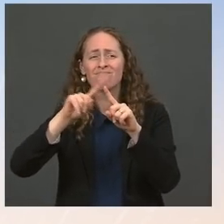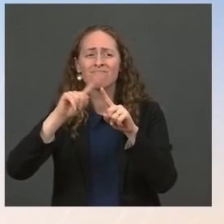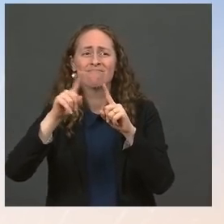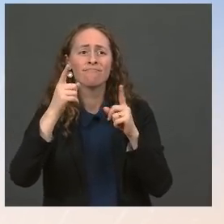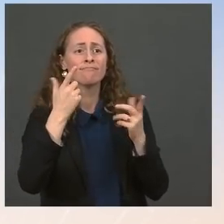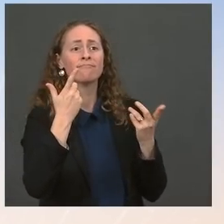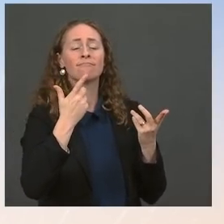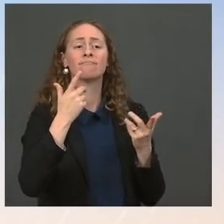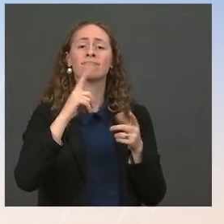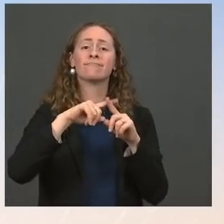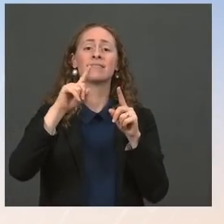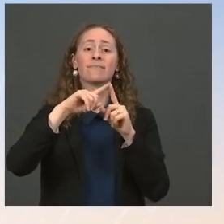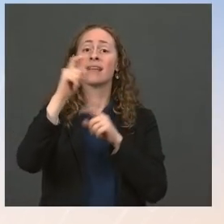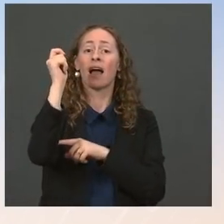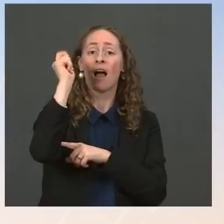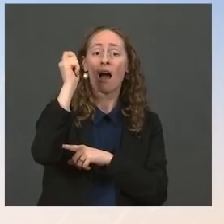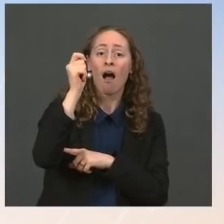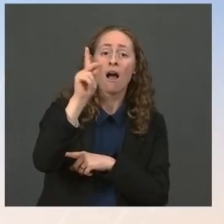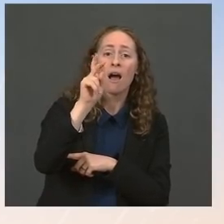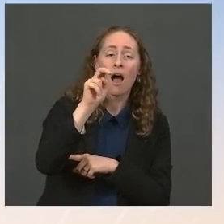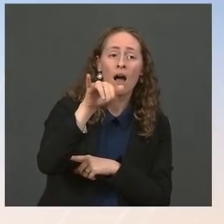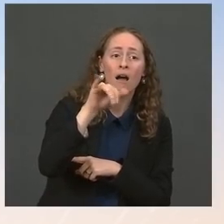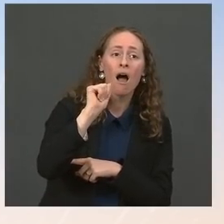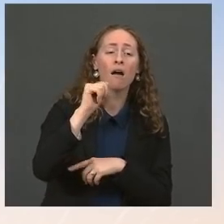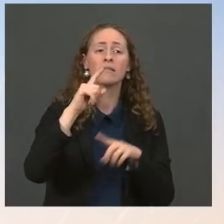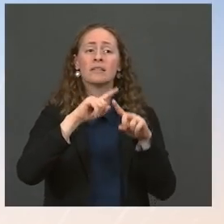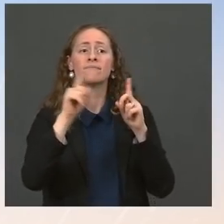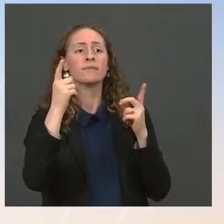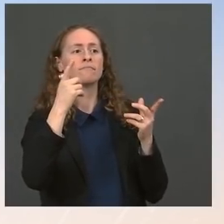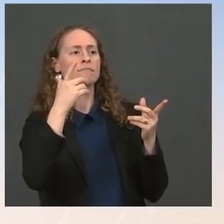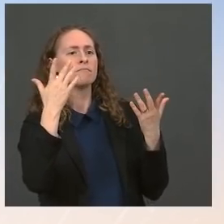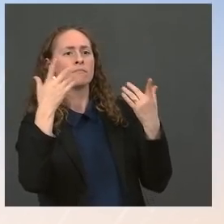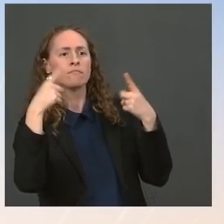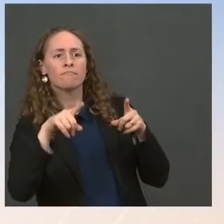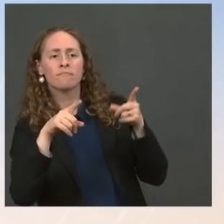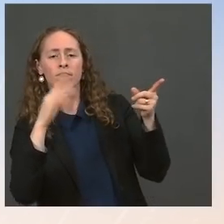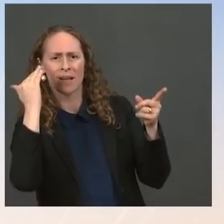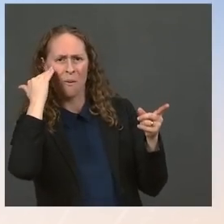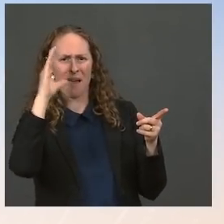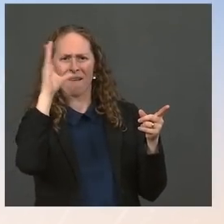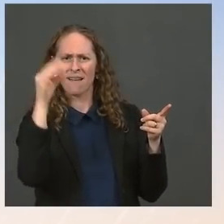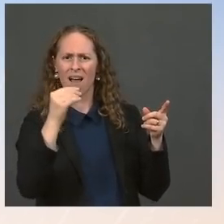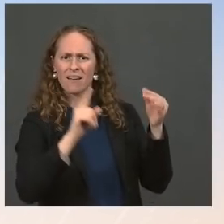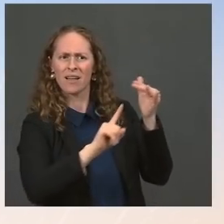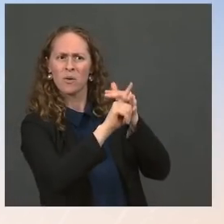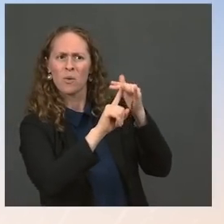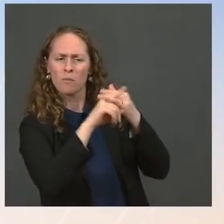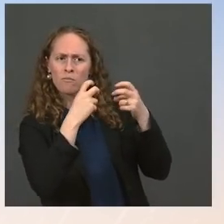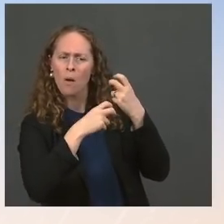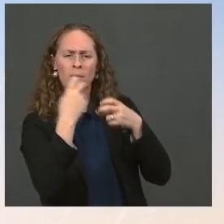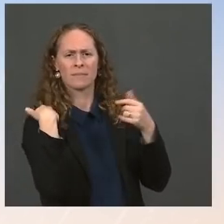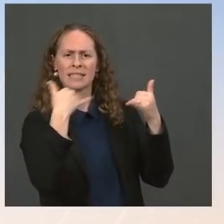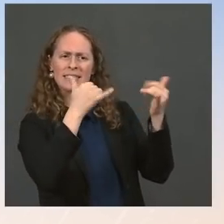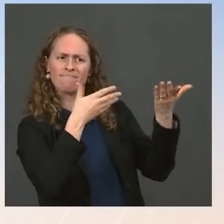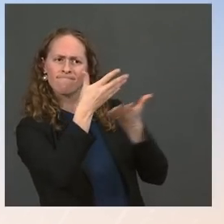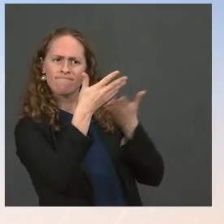and working with them on issues in Africa, in the region, and that will be the primary focus of the meeting. Go ahead. The Press: Thanks, Jen. >> The Press: Thanks, Jen.